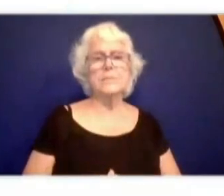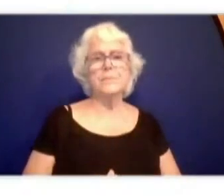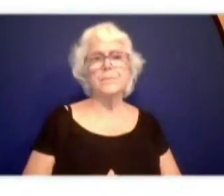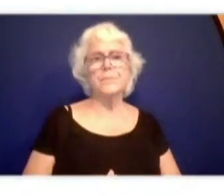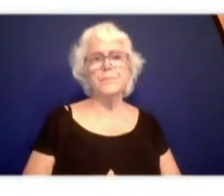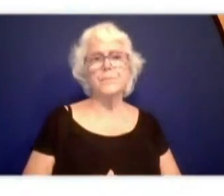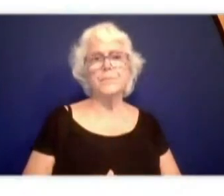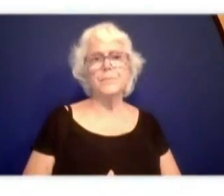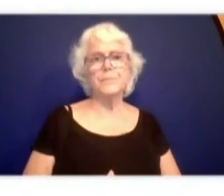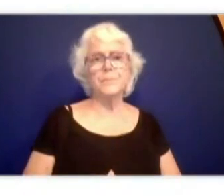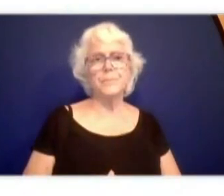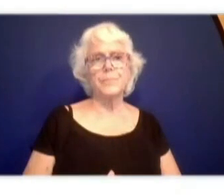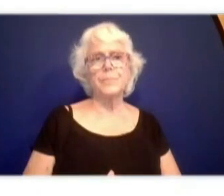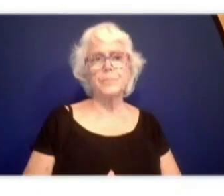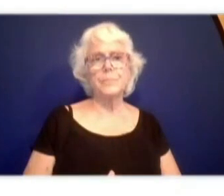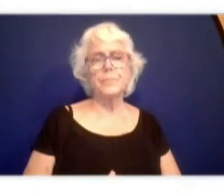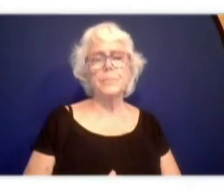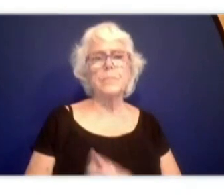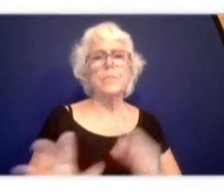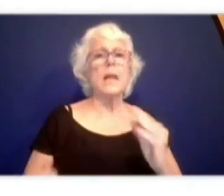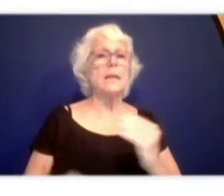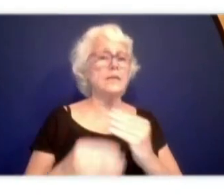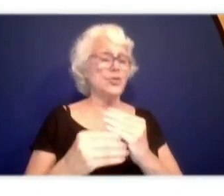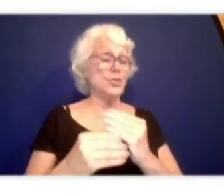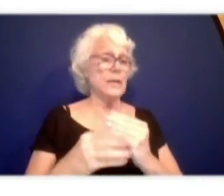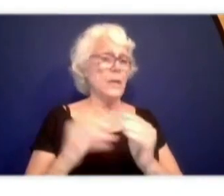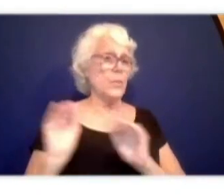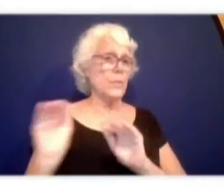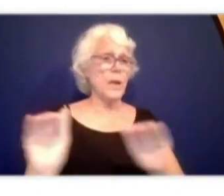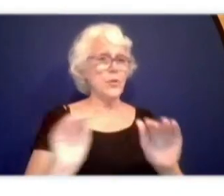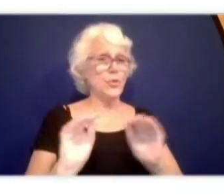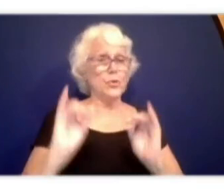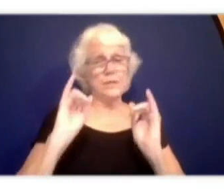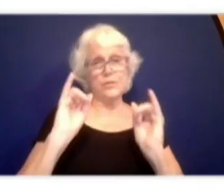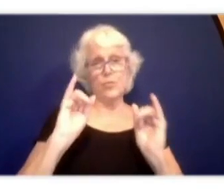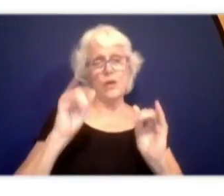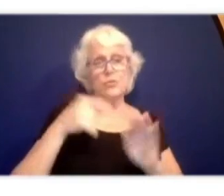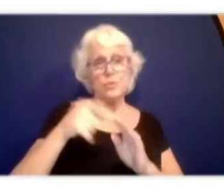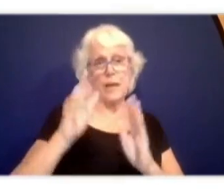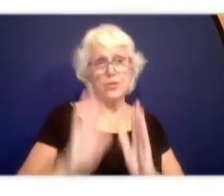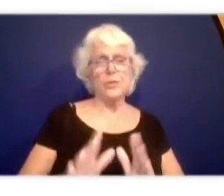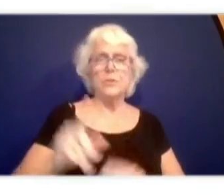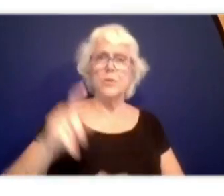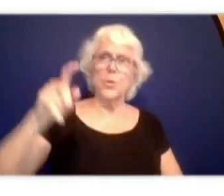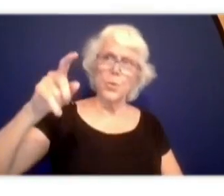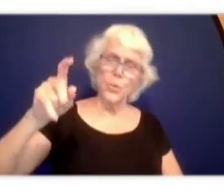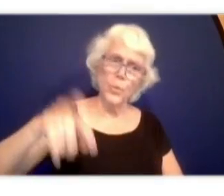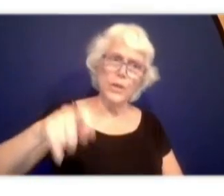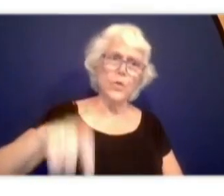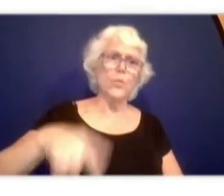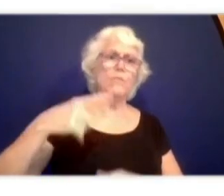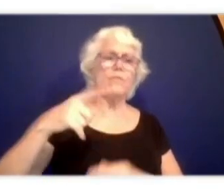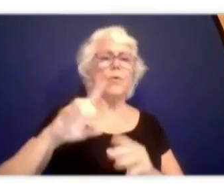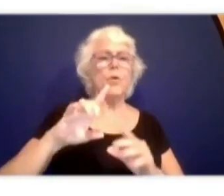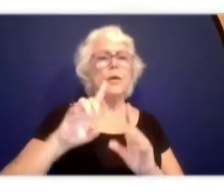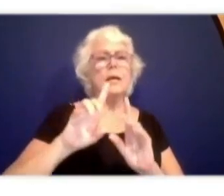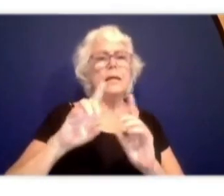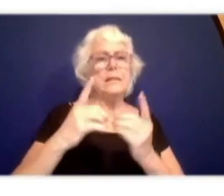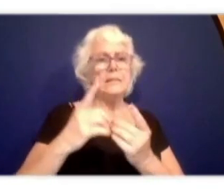Additionally, and as a reminder, instructional specialists are critical to our districtwide theory of change. In fact,